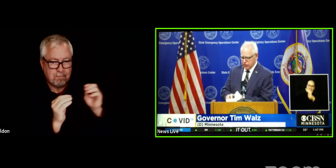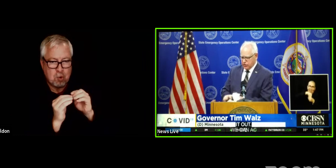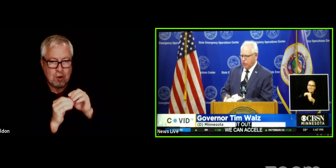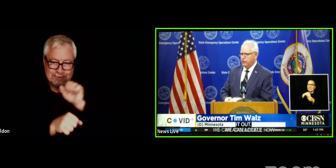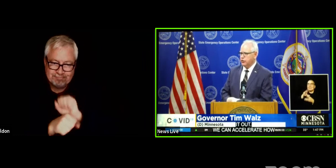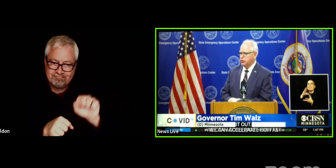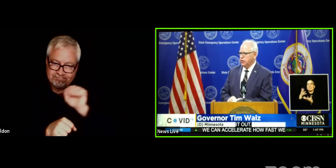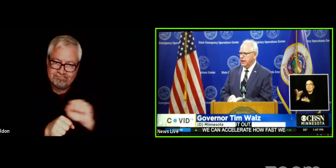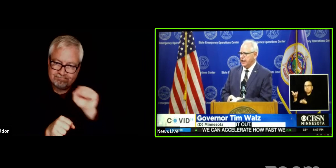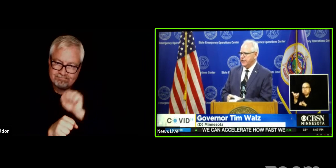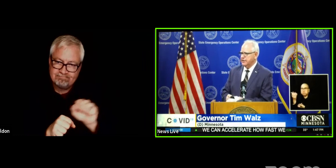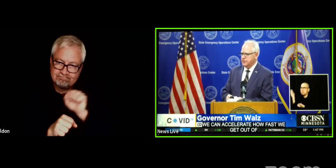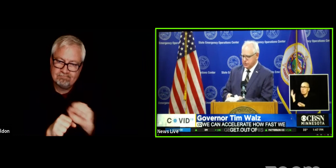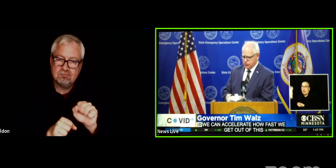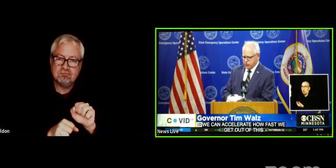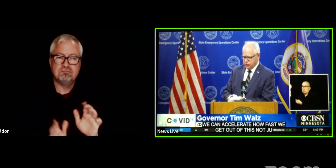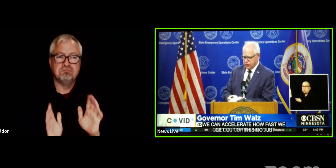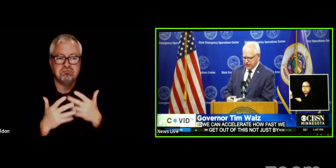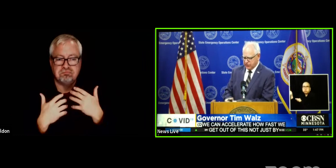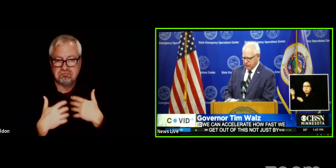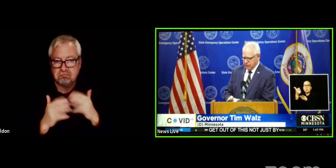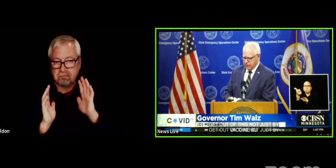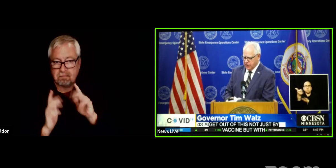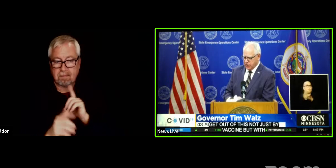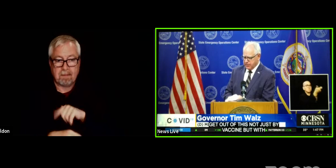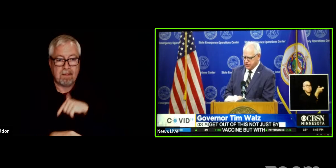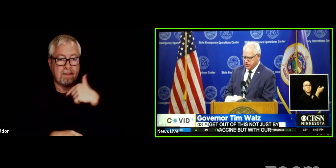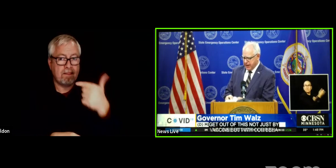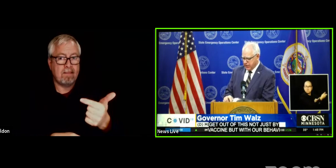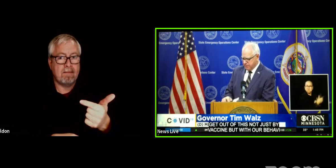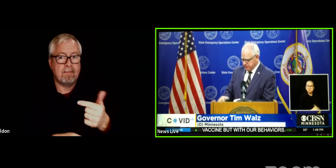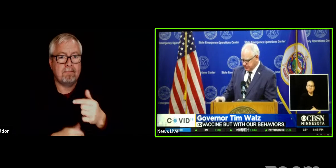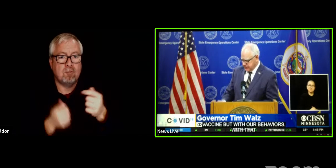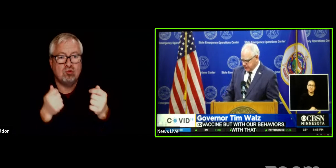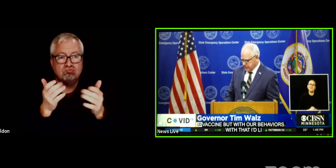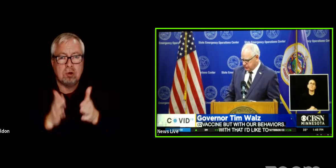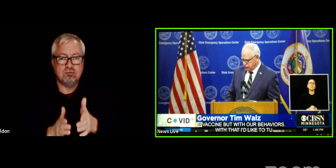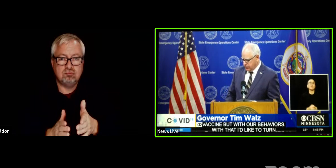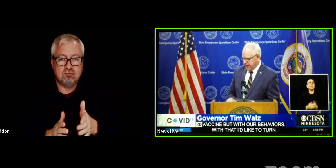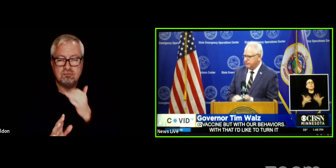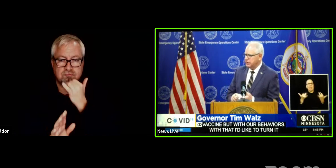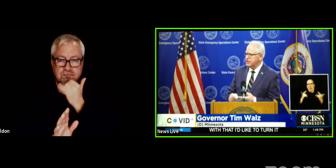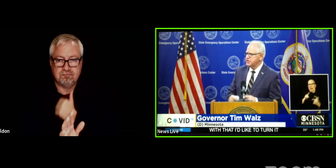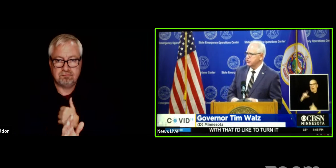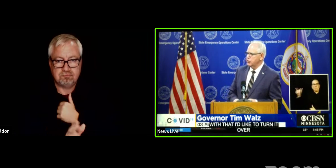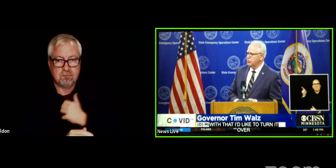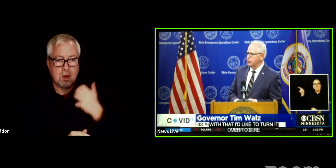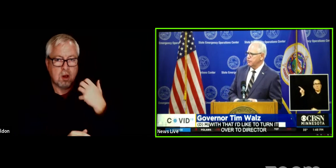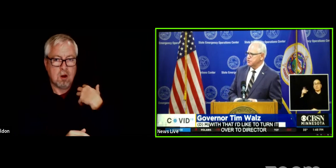IT OVER TO DIRECTOR -- COMMISSIONER MALCOLM TO LEAD US INTO A LITTLE MORE OF THE